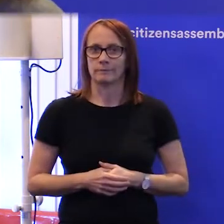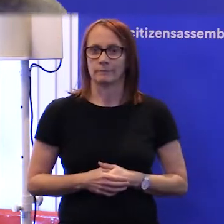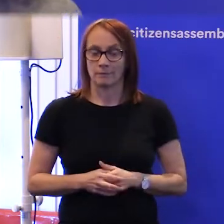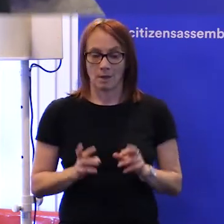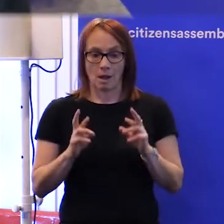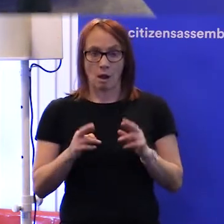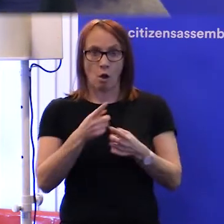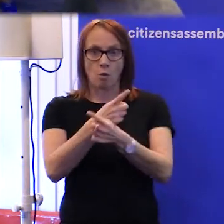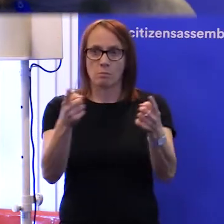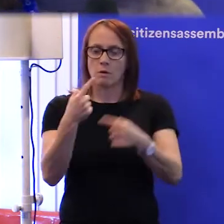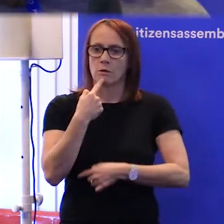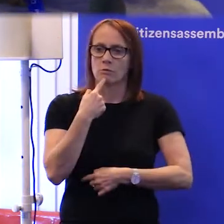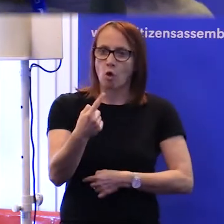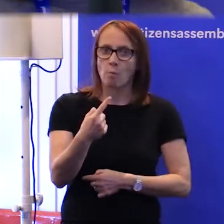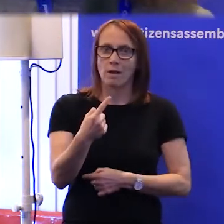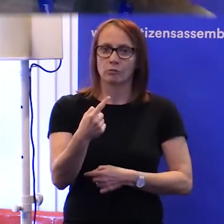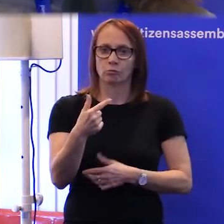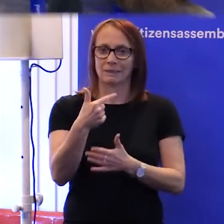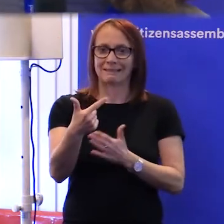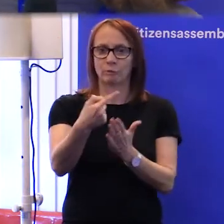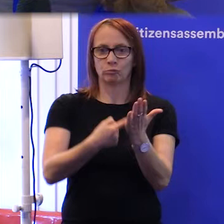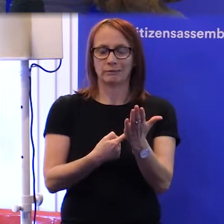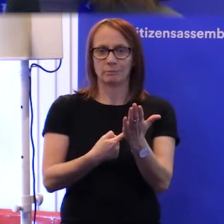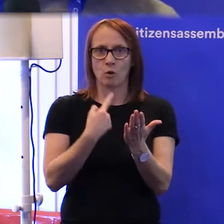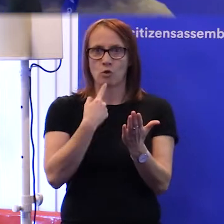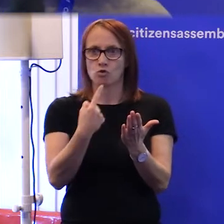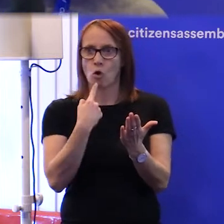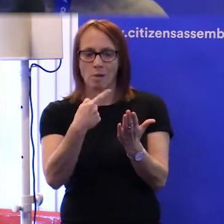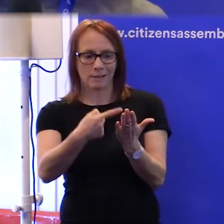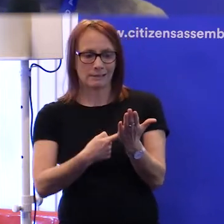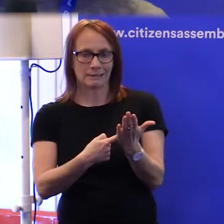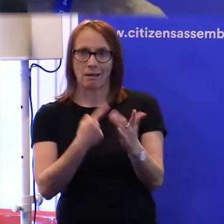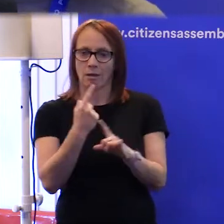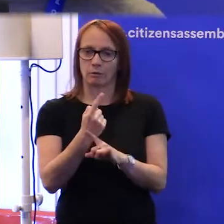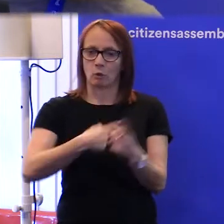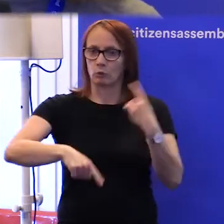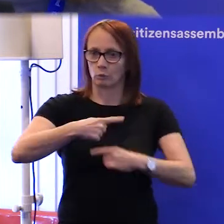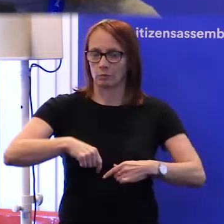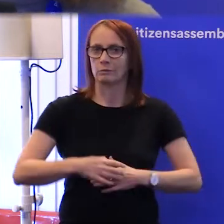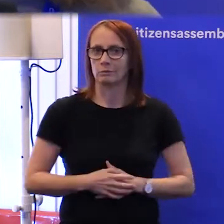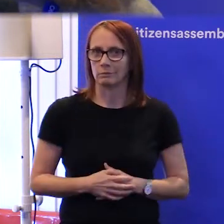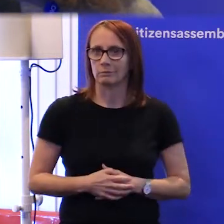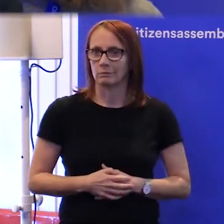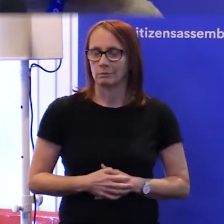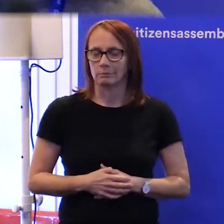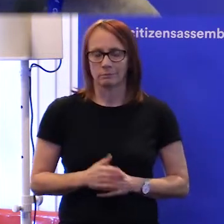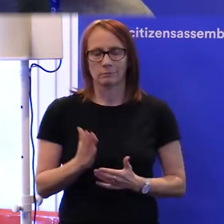hope that if you have any comments of those four seven principles that you share it with the Secretariat or with ourselves because I cannot stress